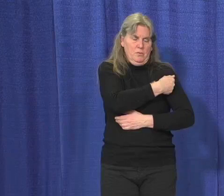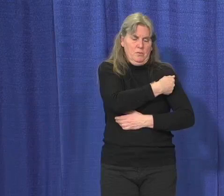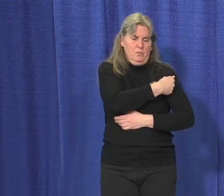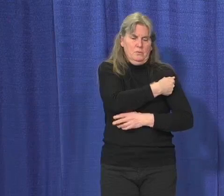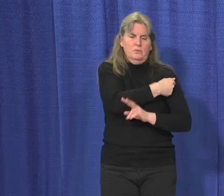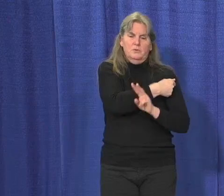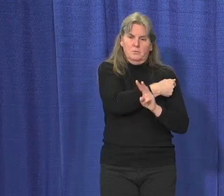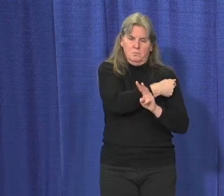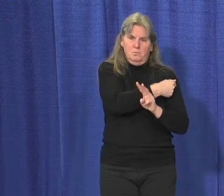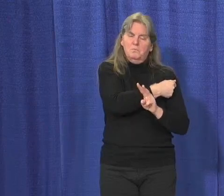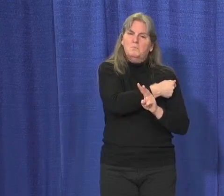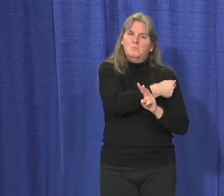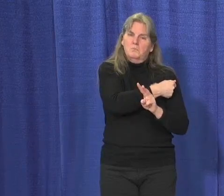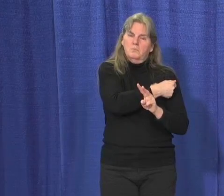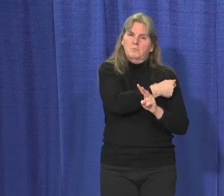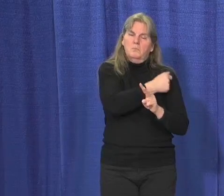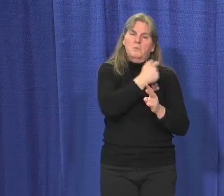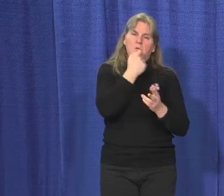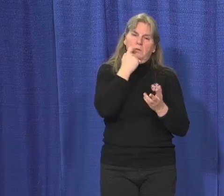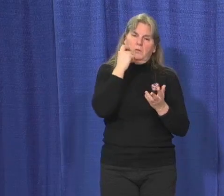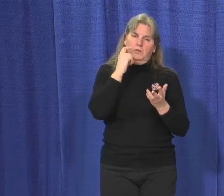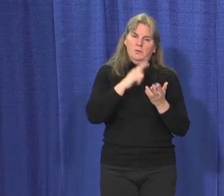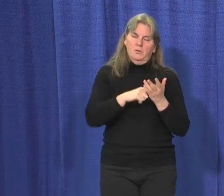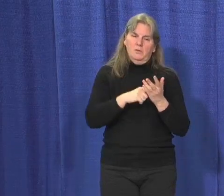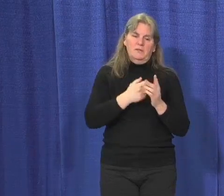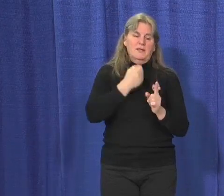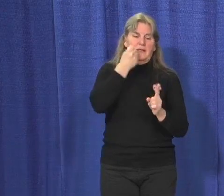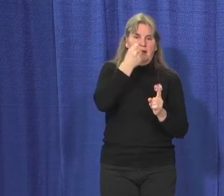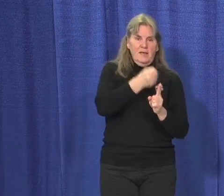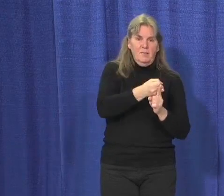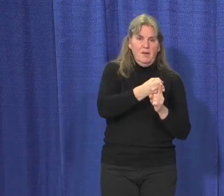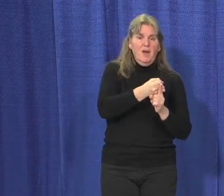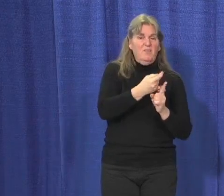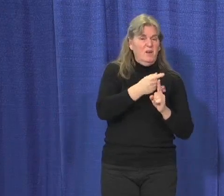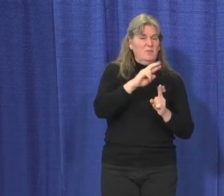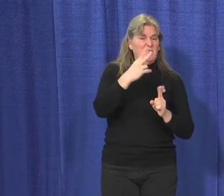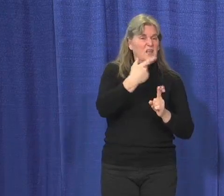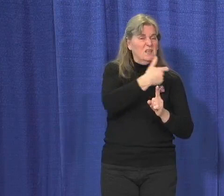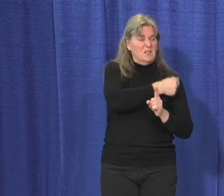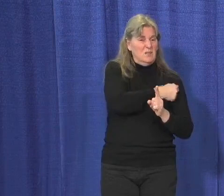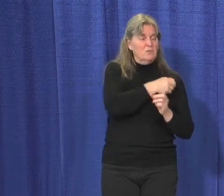we know that side effects associated with the second dose